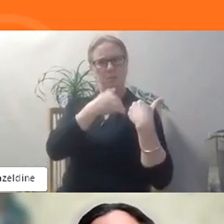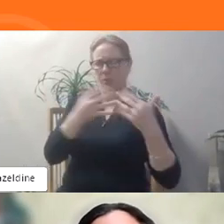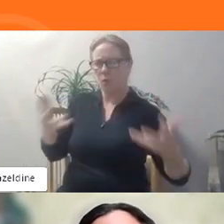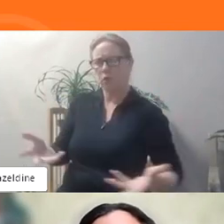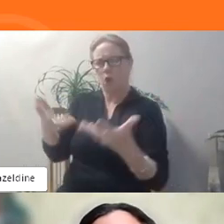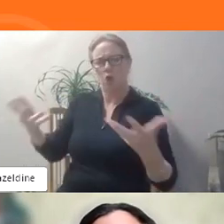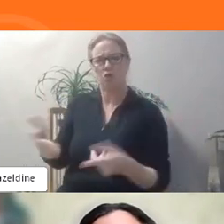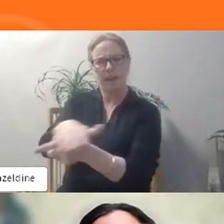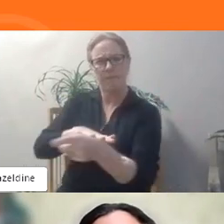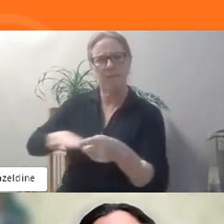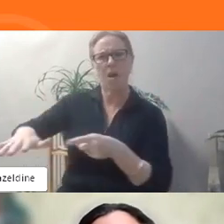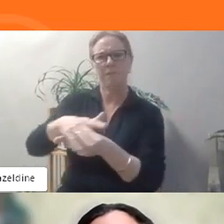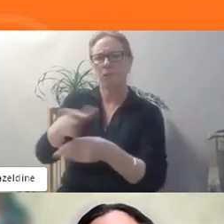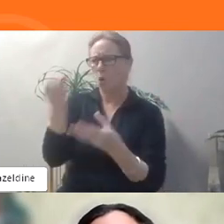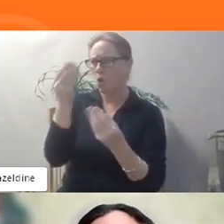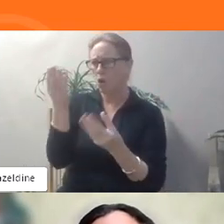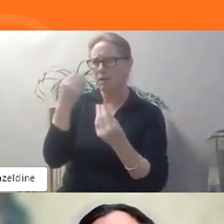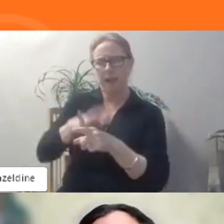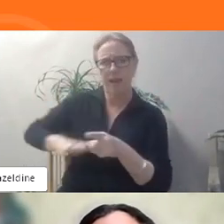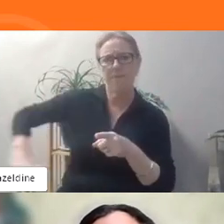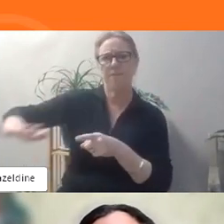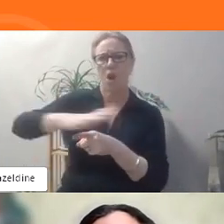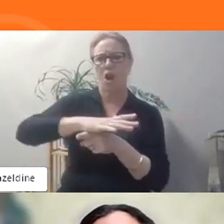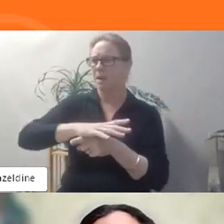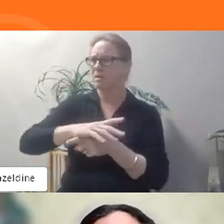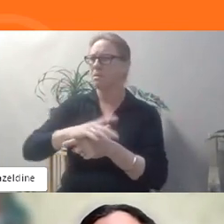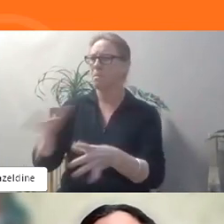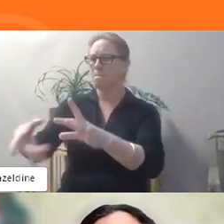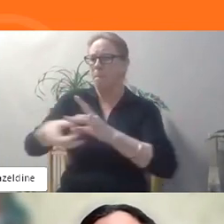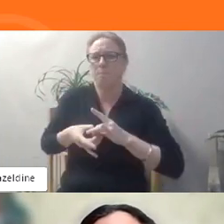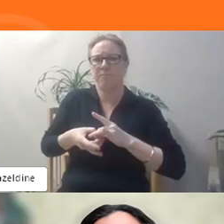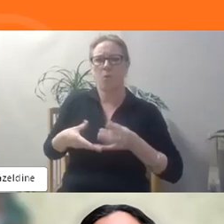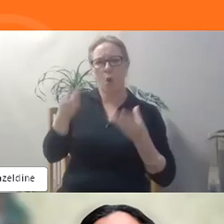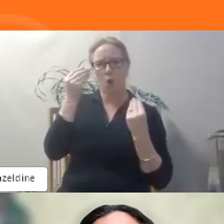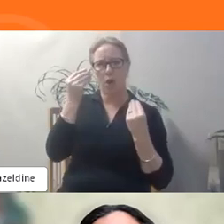for learners, an environment conducive to learning. For too long, learners